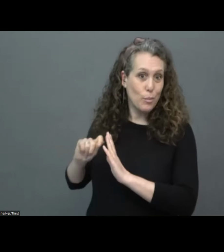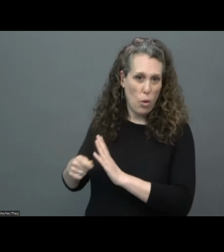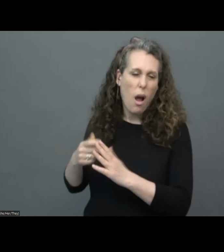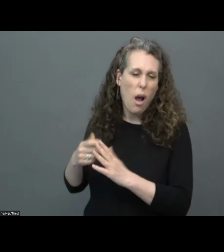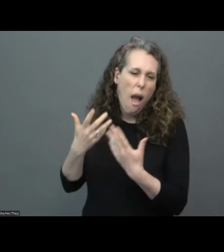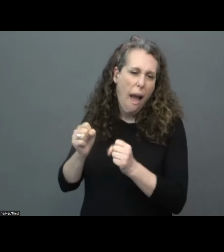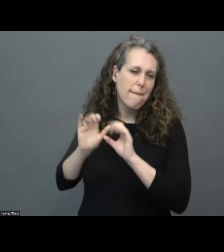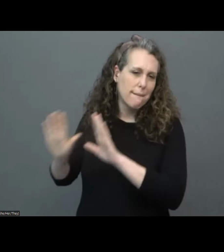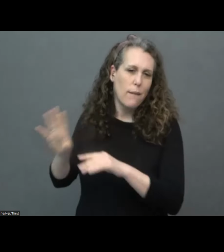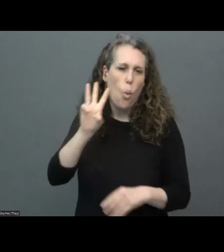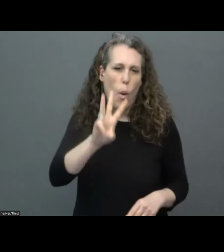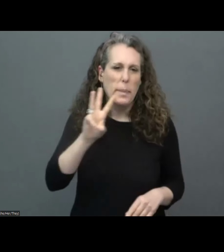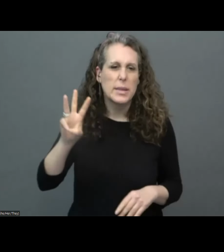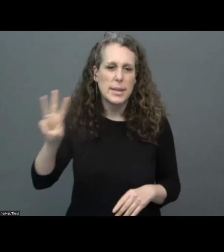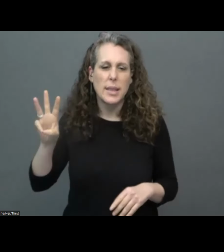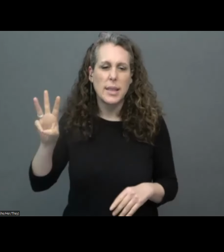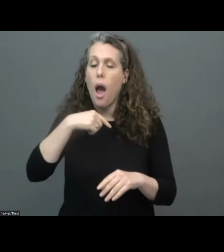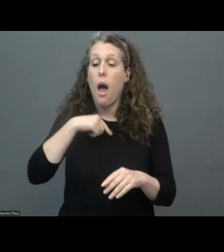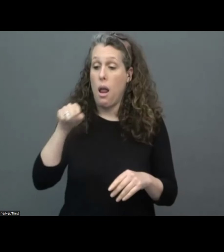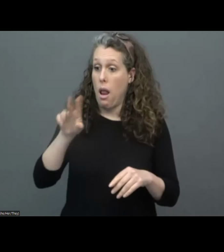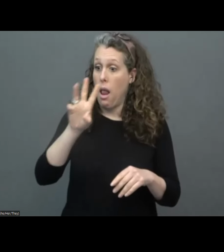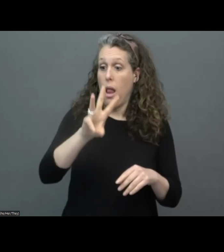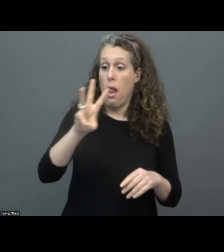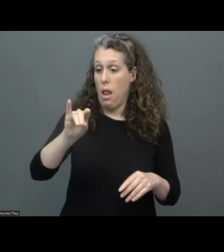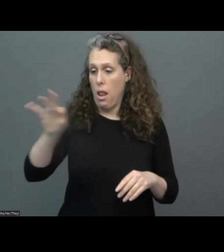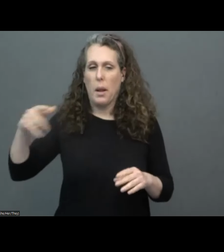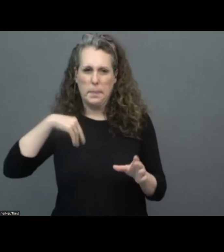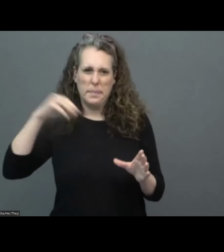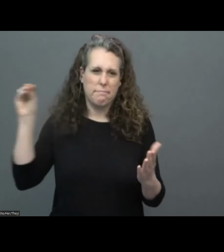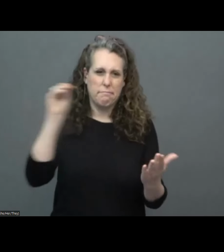we can add that into the materials when we share afterwards.